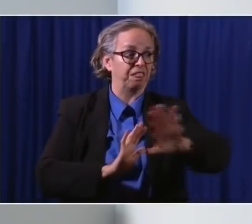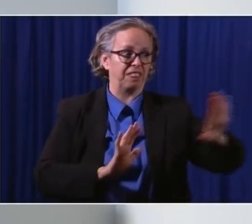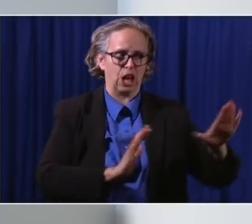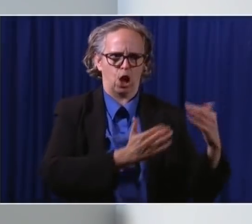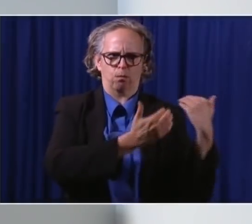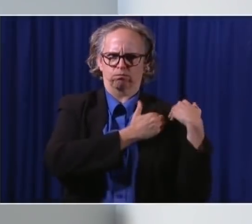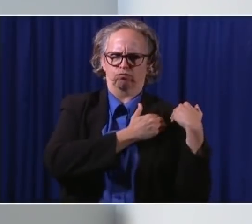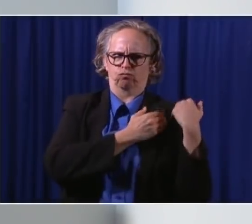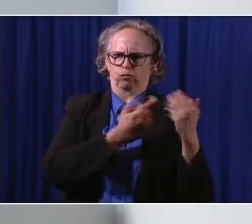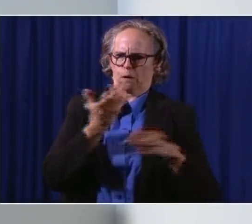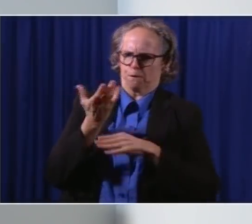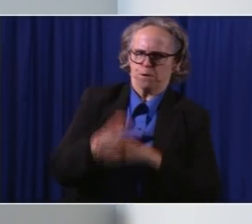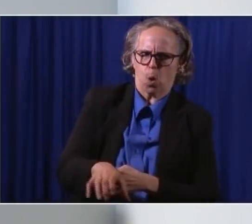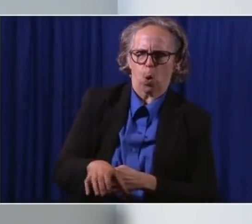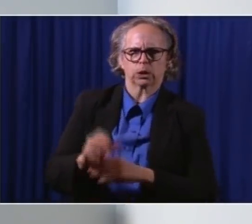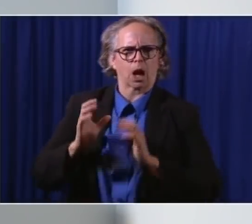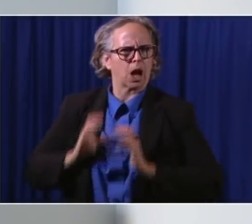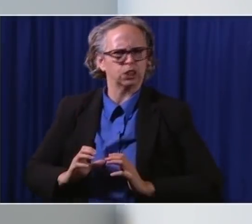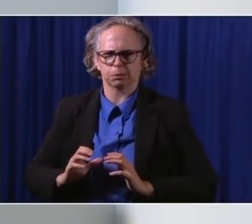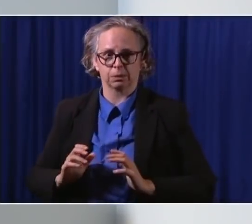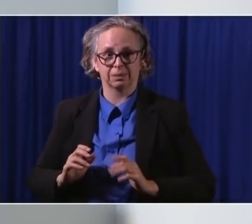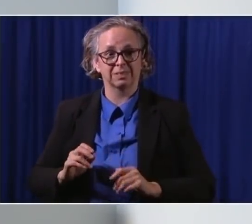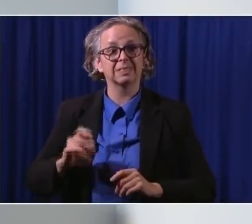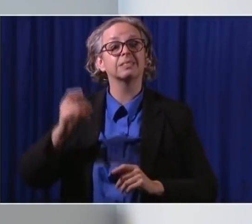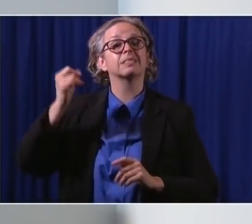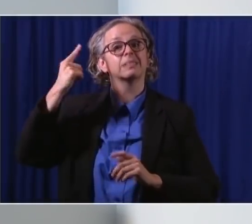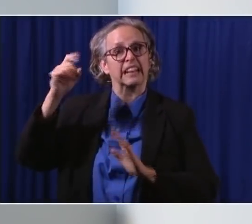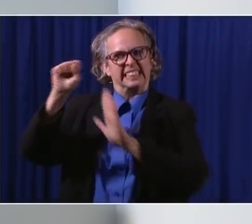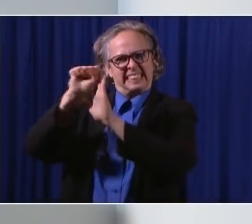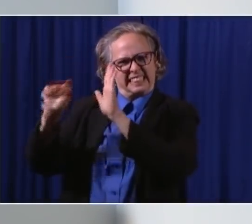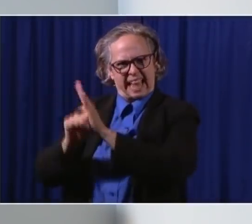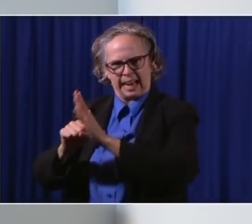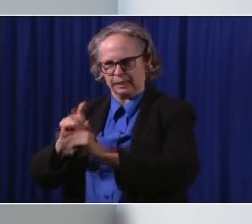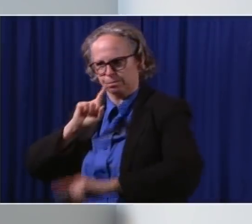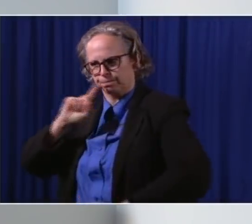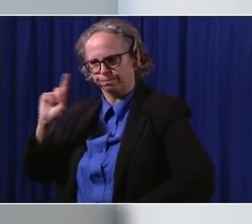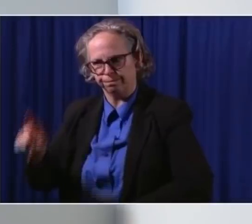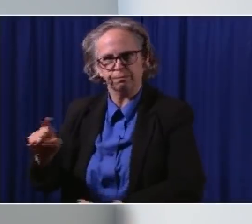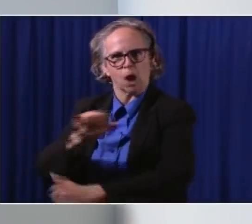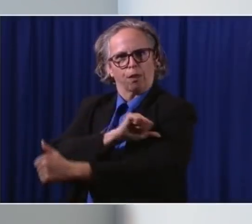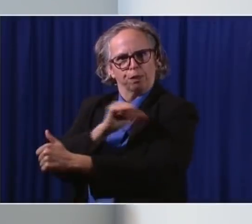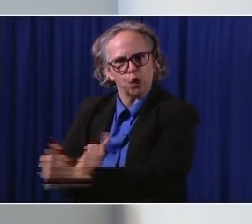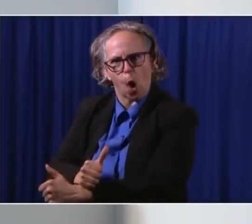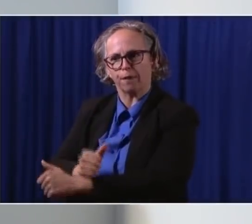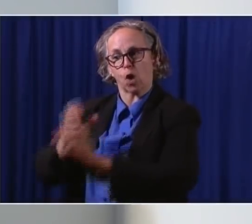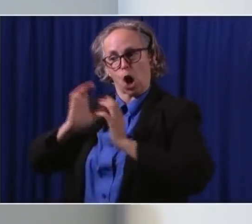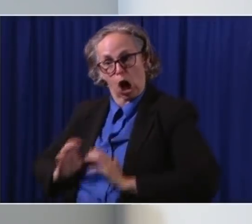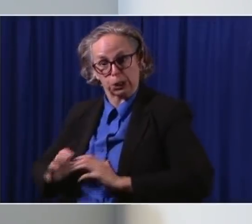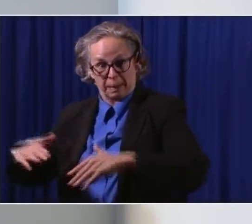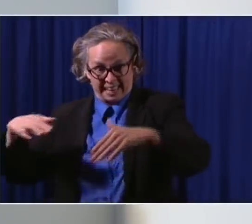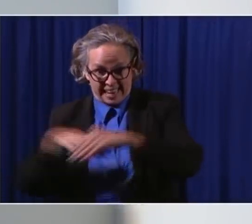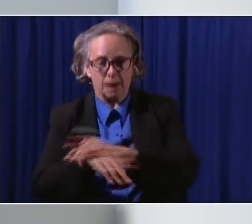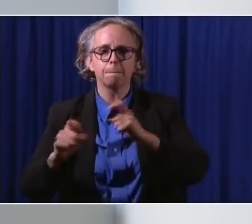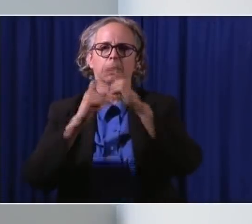ENFORCE THIS. IT'S UP TO STATE AND LOCAL OFFICIALS TO ENFORCE IT BUT IT IS UP TO THE BUSINESS TO COMPLY AND ENCOURAGE COMPLIANCE WITH THESE RULES.